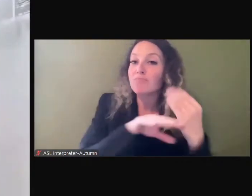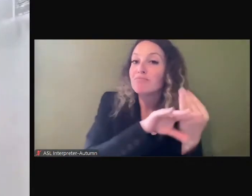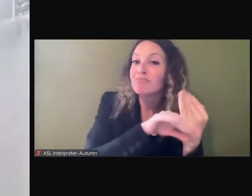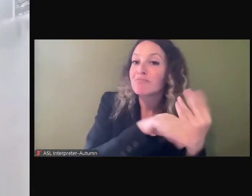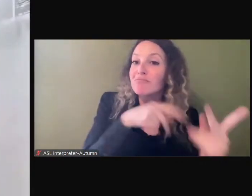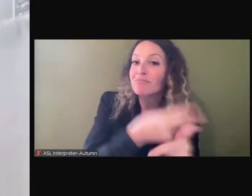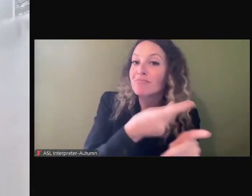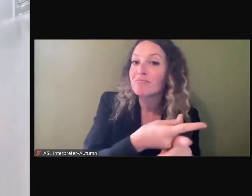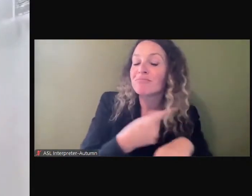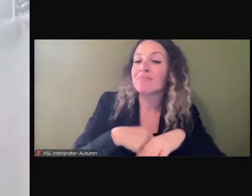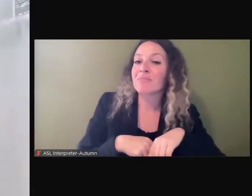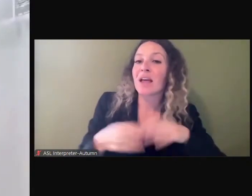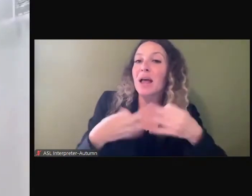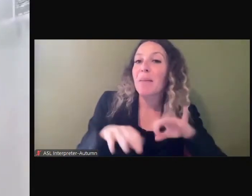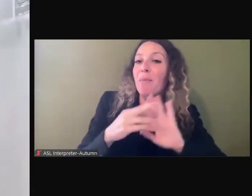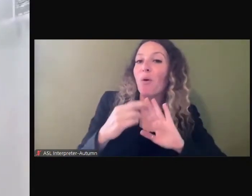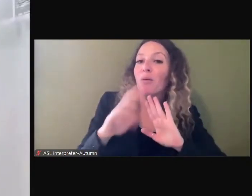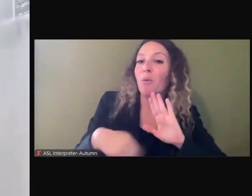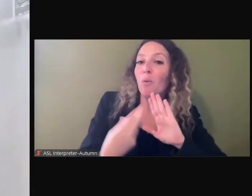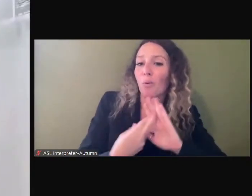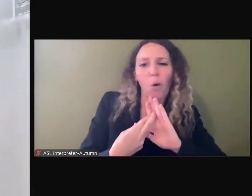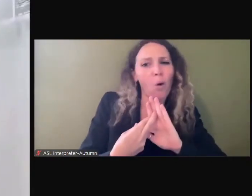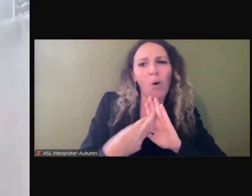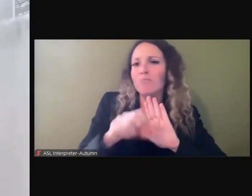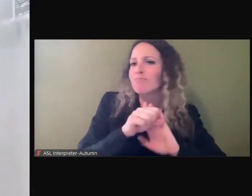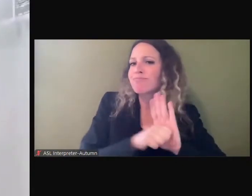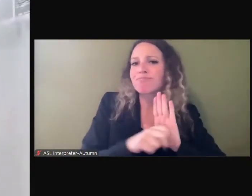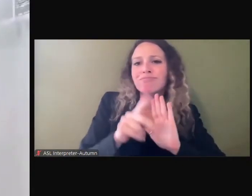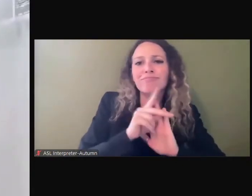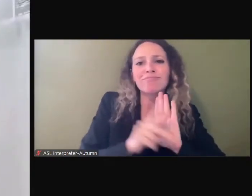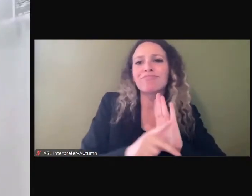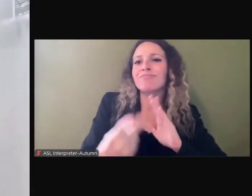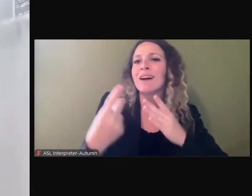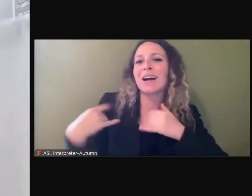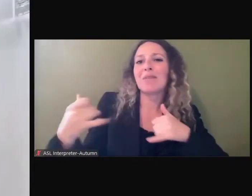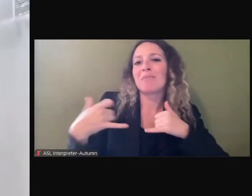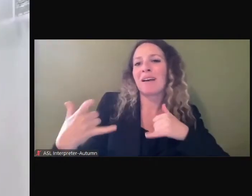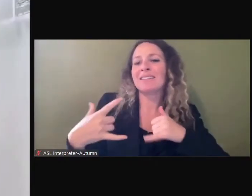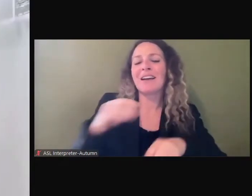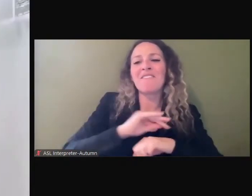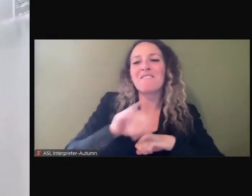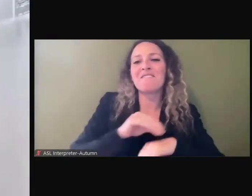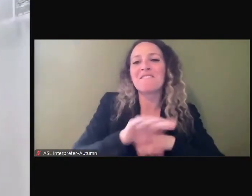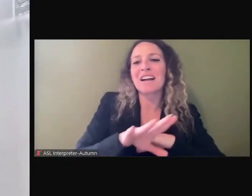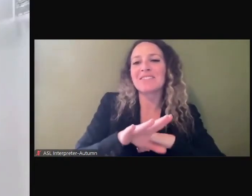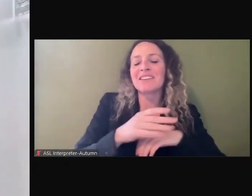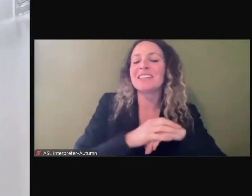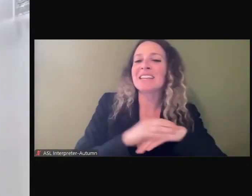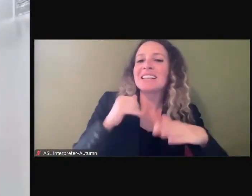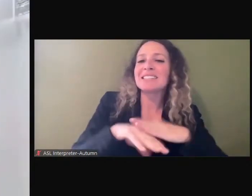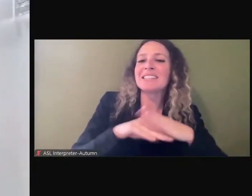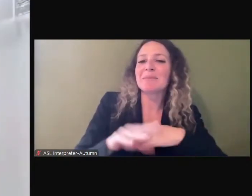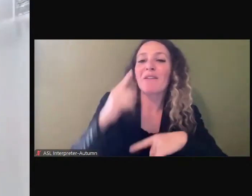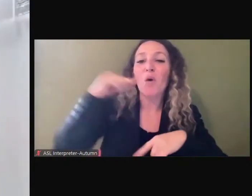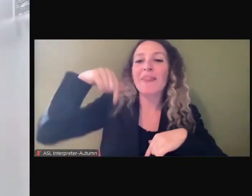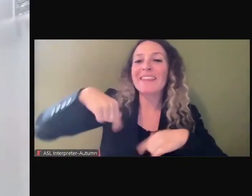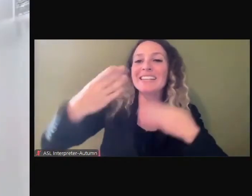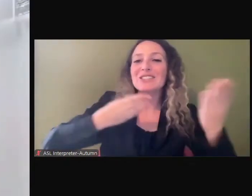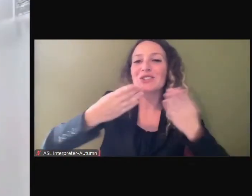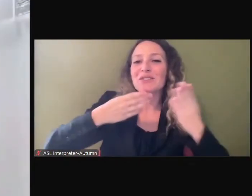significant role state policy plays in shaping the effectiveness and accessibility of these services.